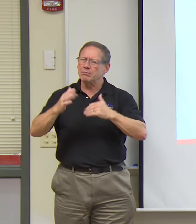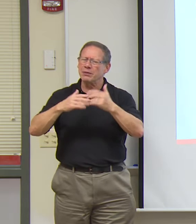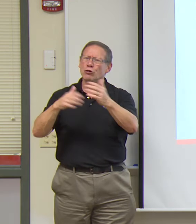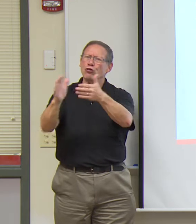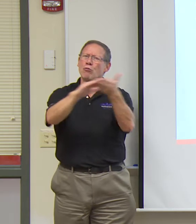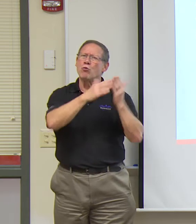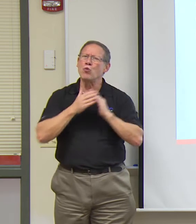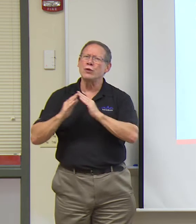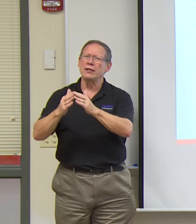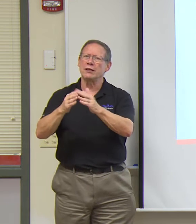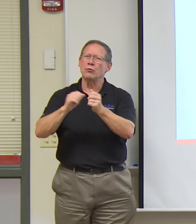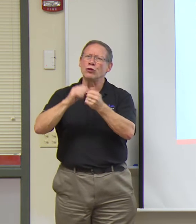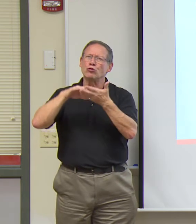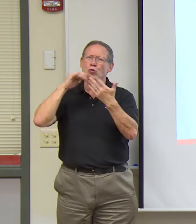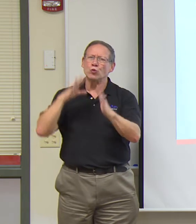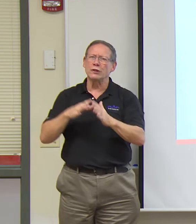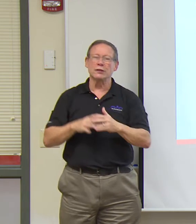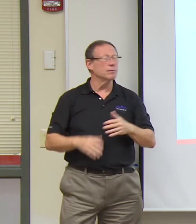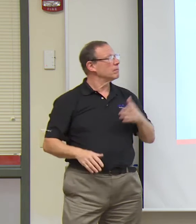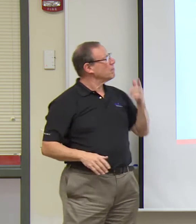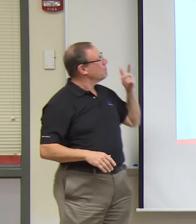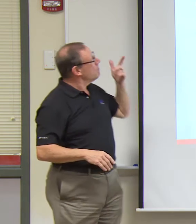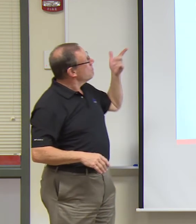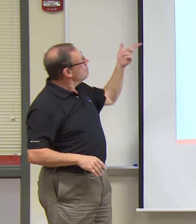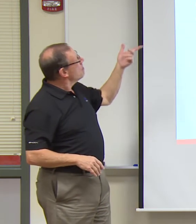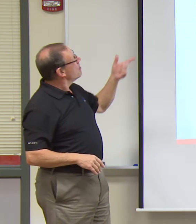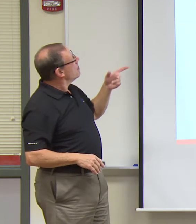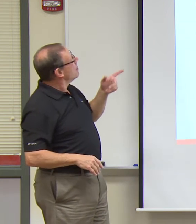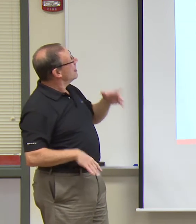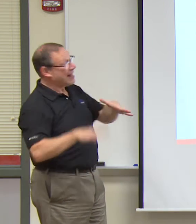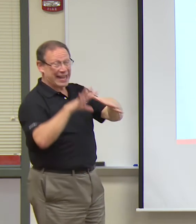The content is where, again,